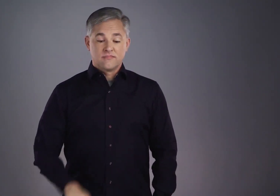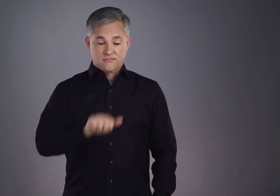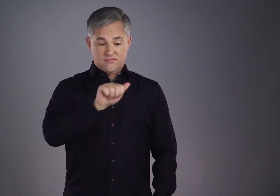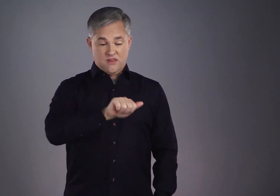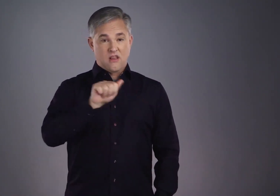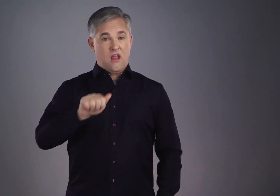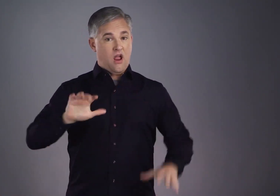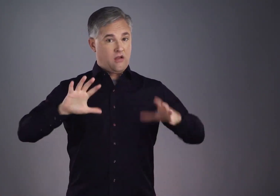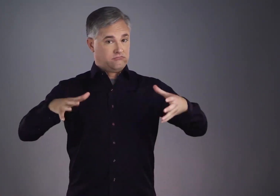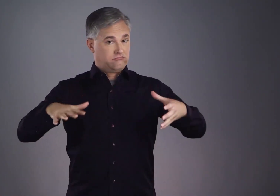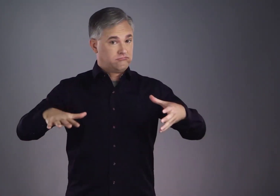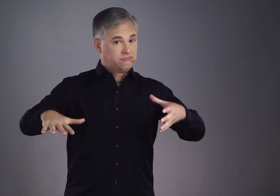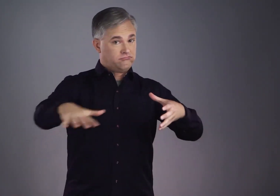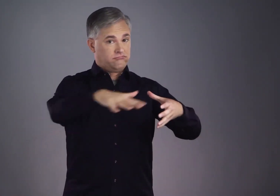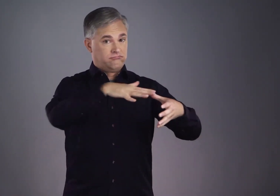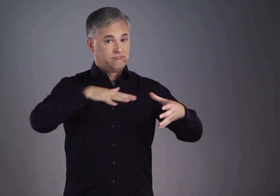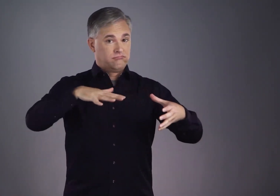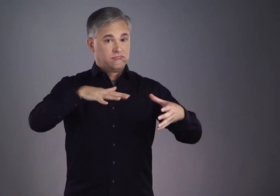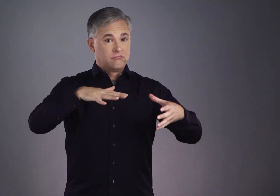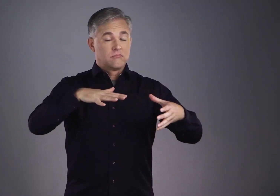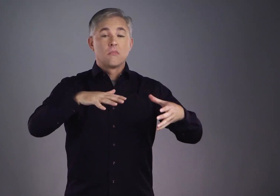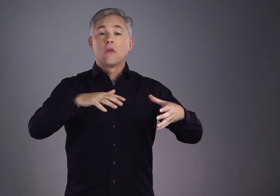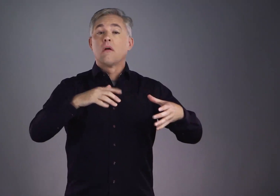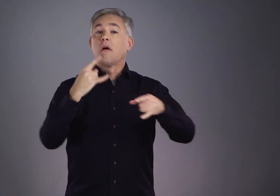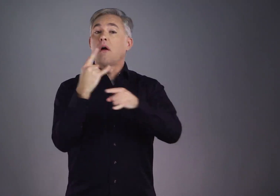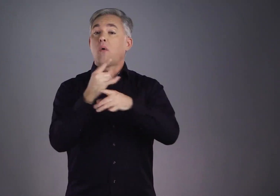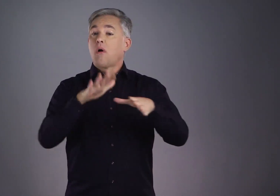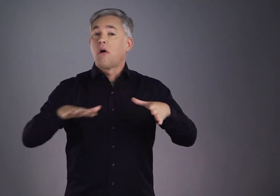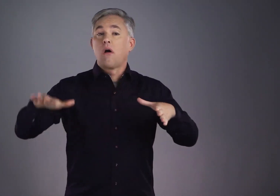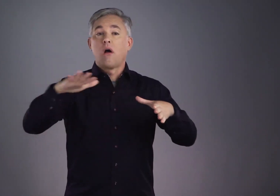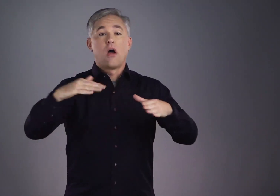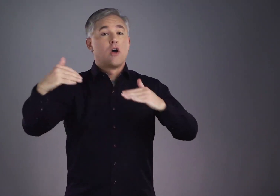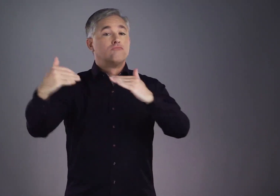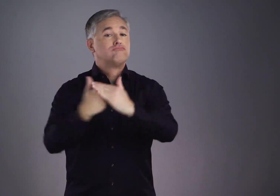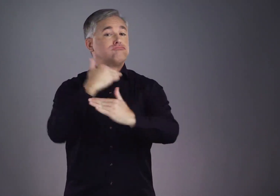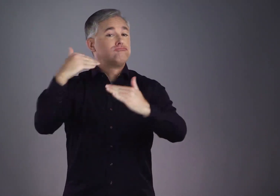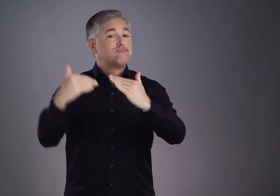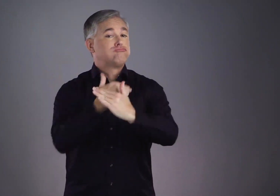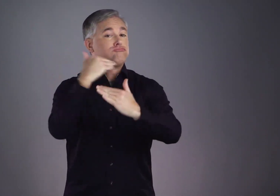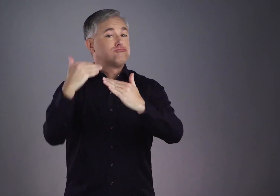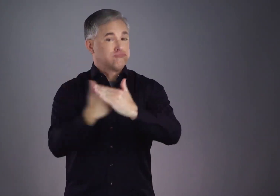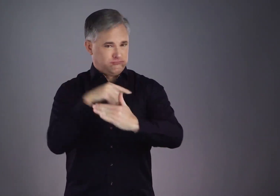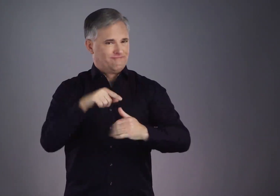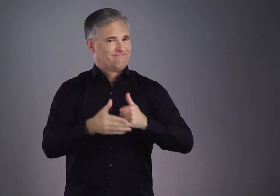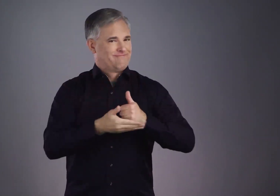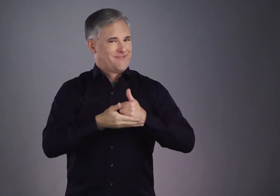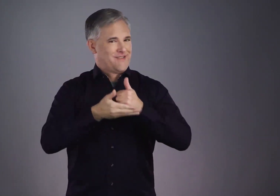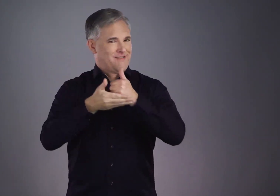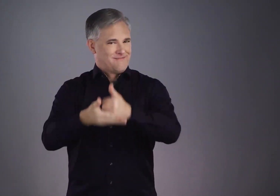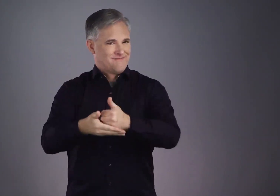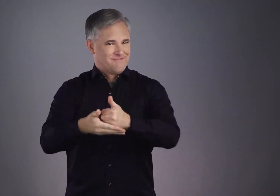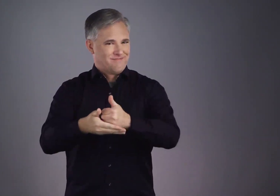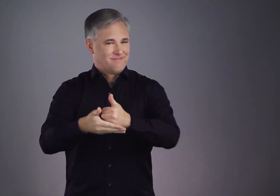To those now in its fold, Alcoholics Anonymous has made the difference between misery and sobriety,